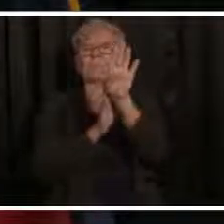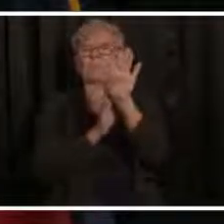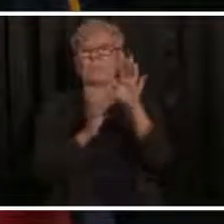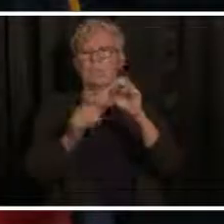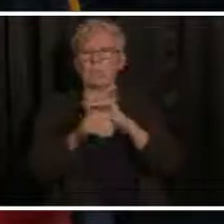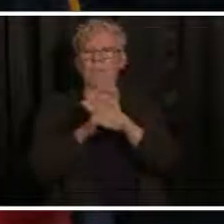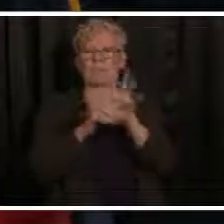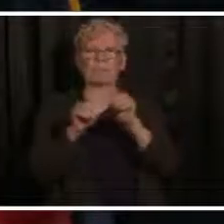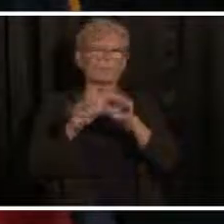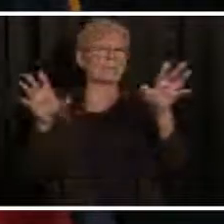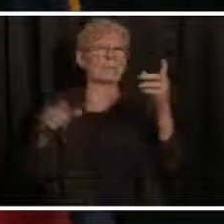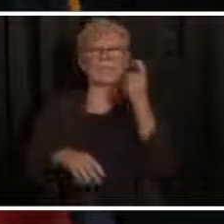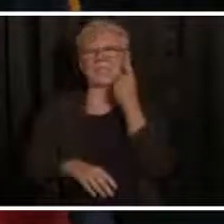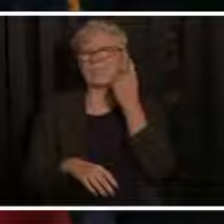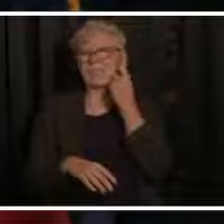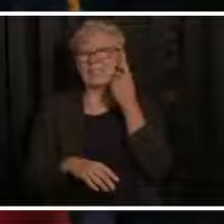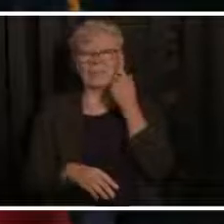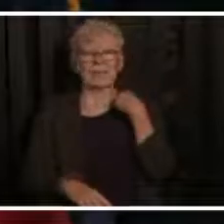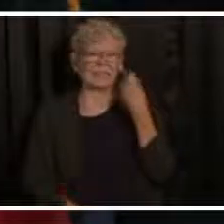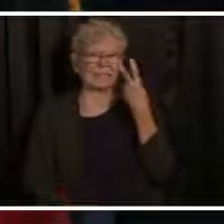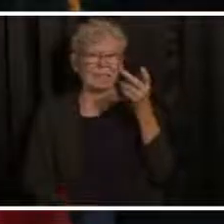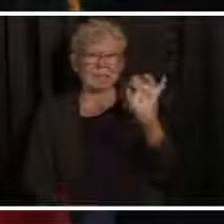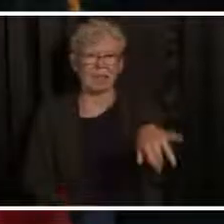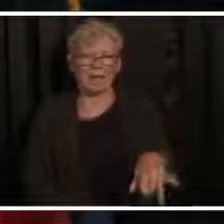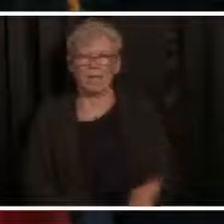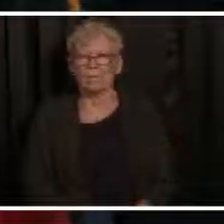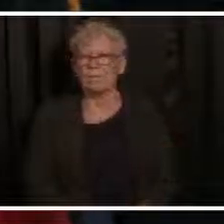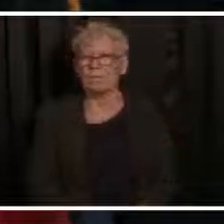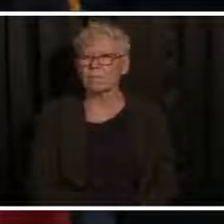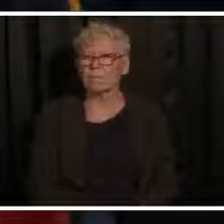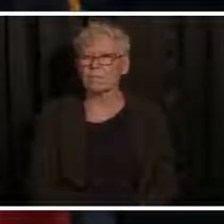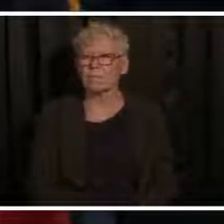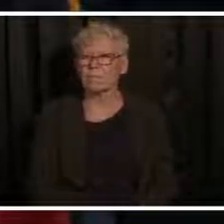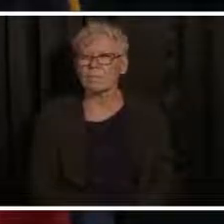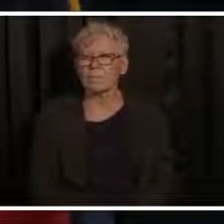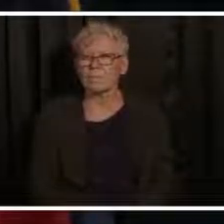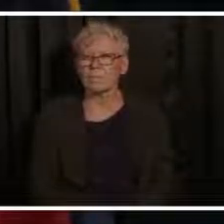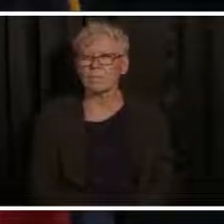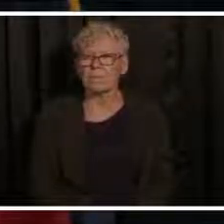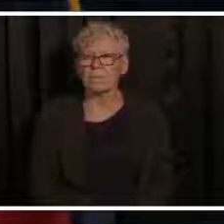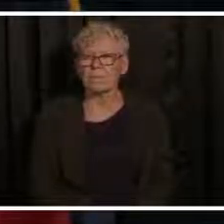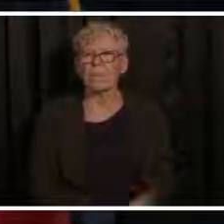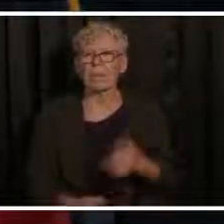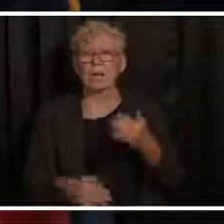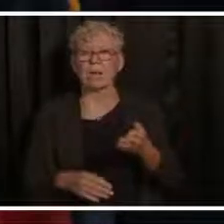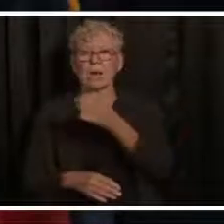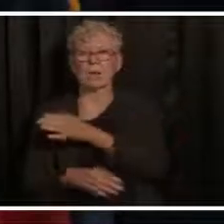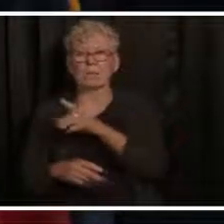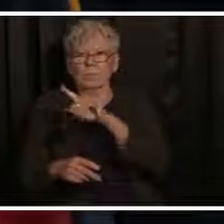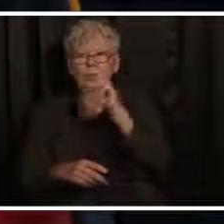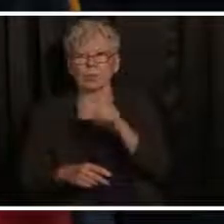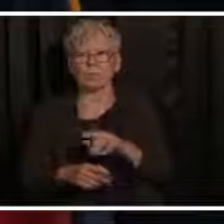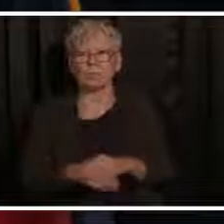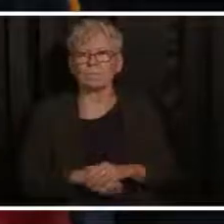weeks. weeks. Gabriel Franklin state Republicans, businesses across from the Colorado's governor, of the state and